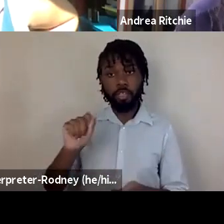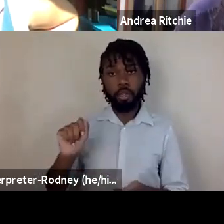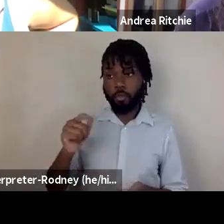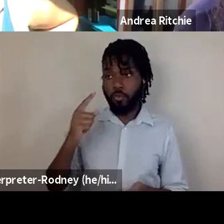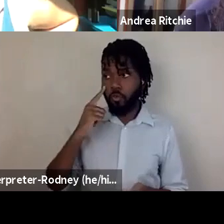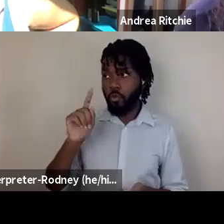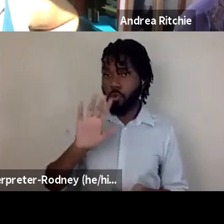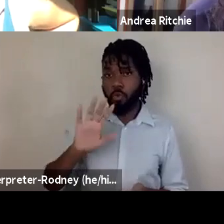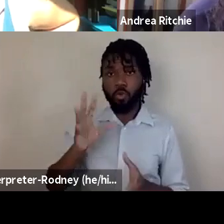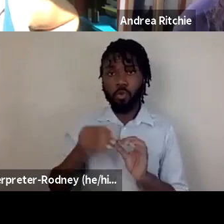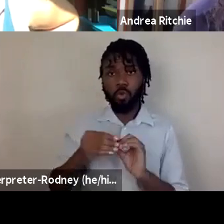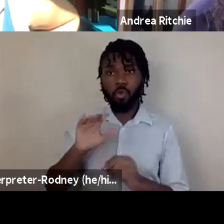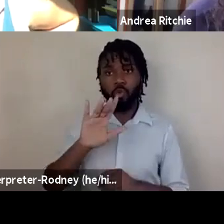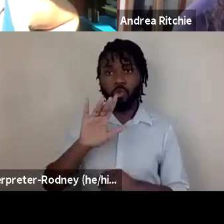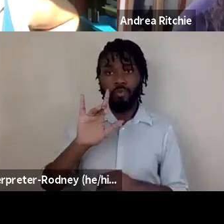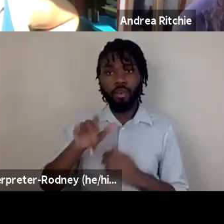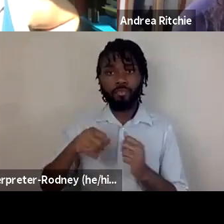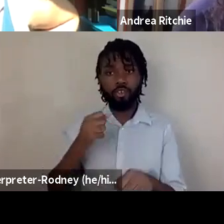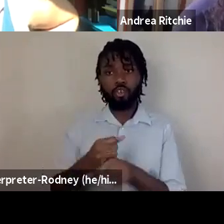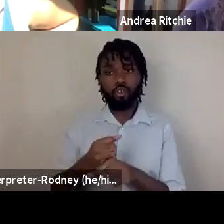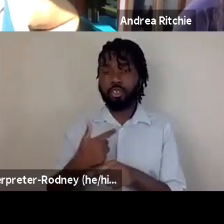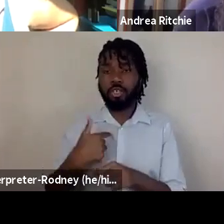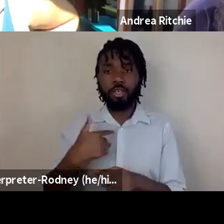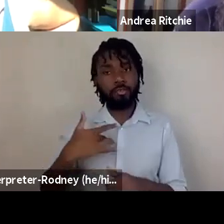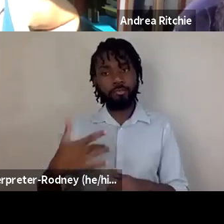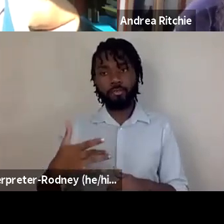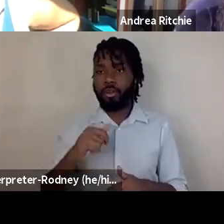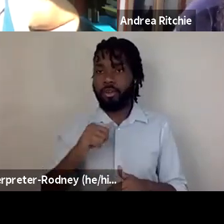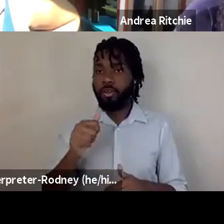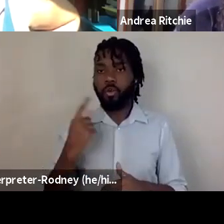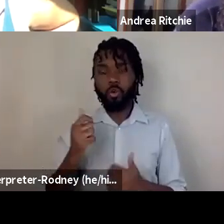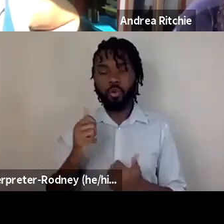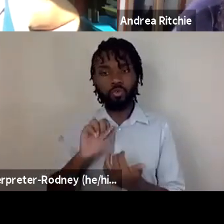I have not always led with a disability justice analysis,